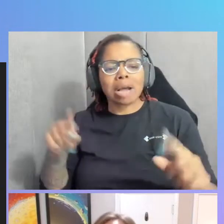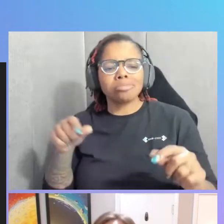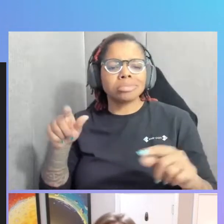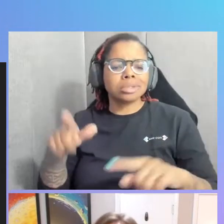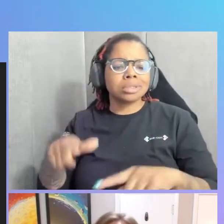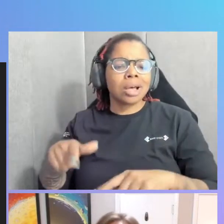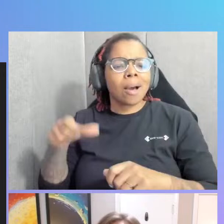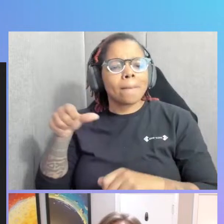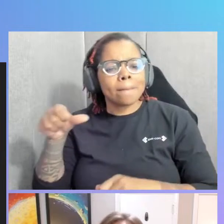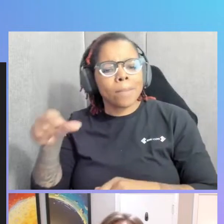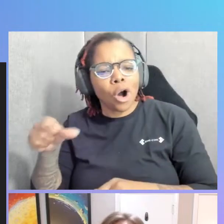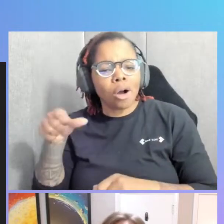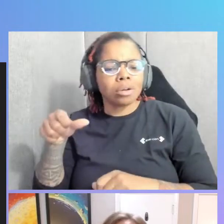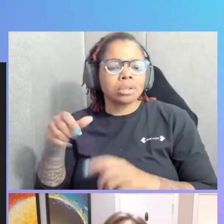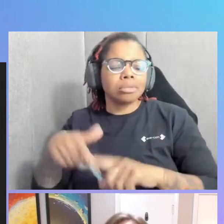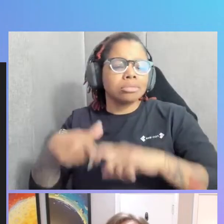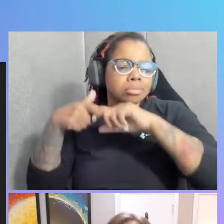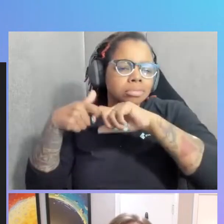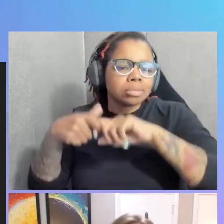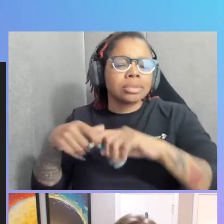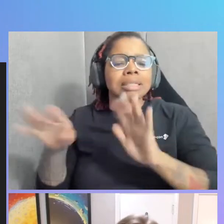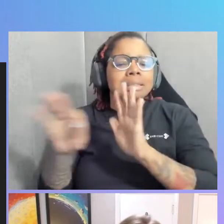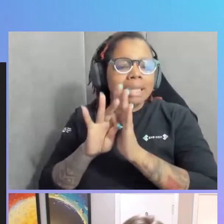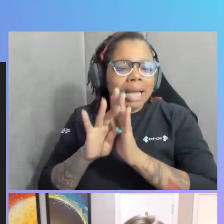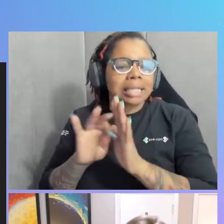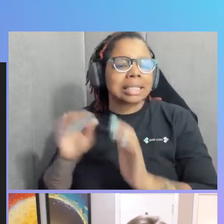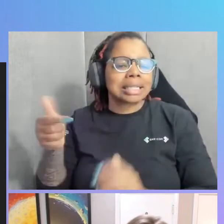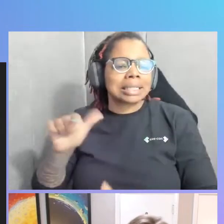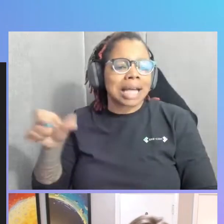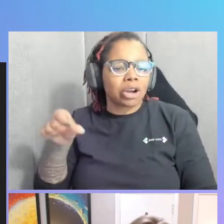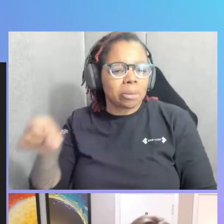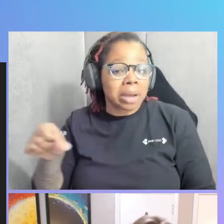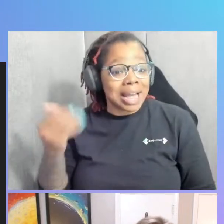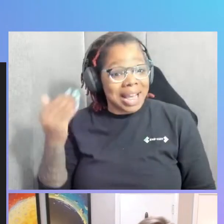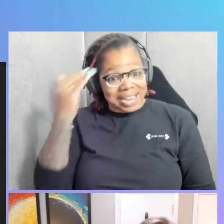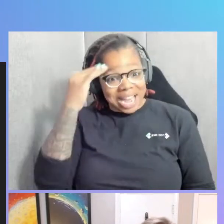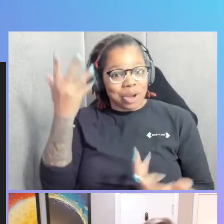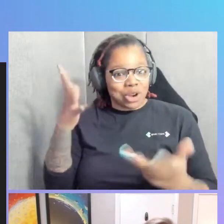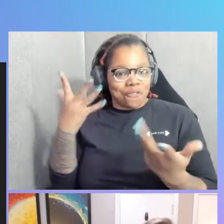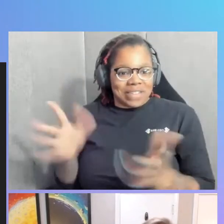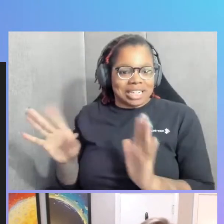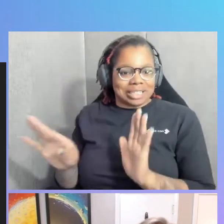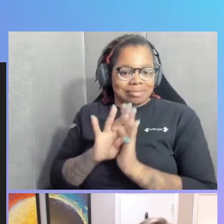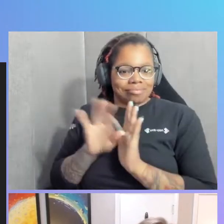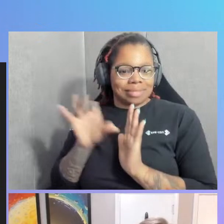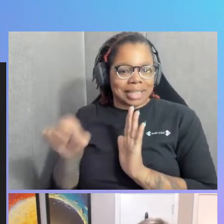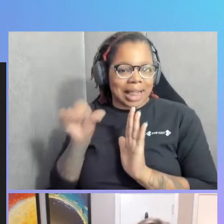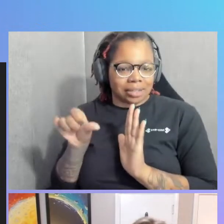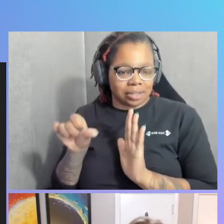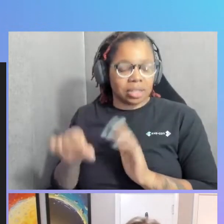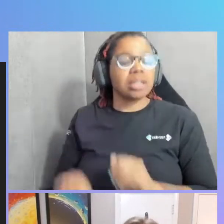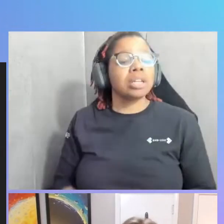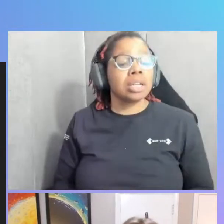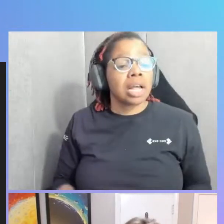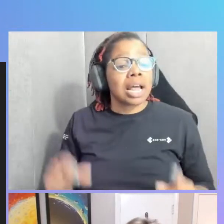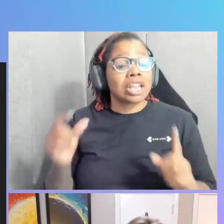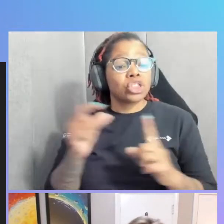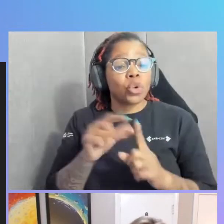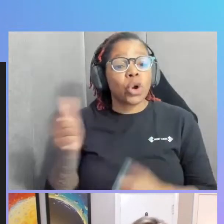Now I know that this button is select. Did the words toggle